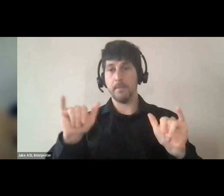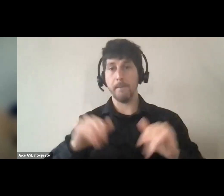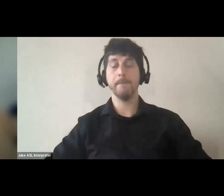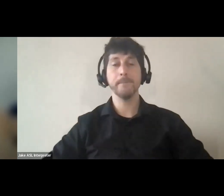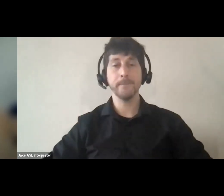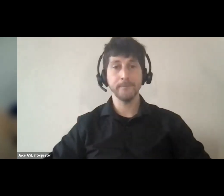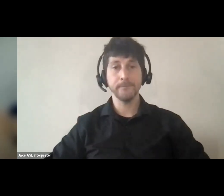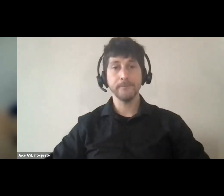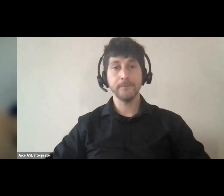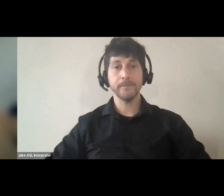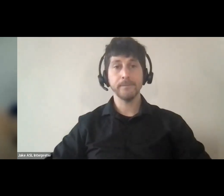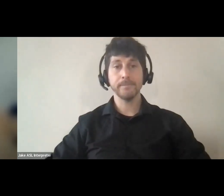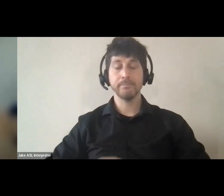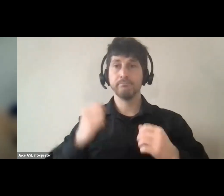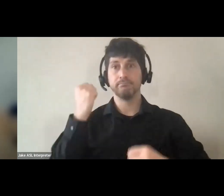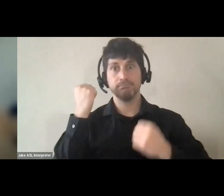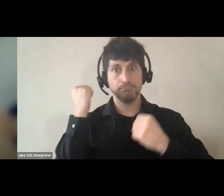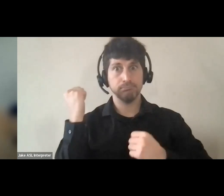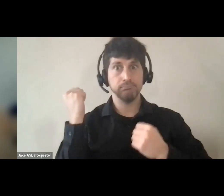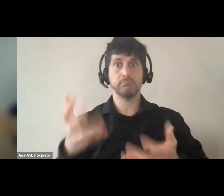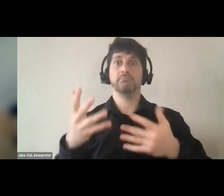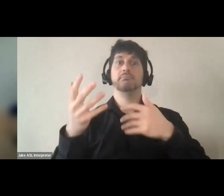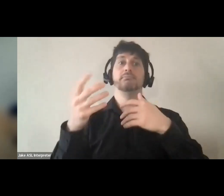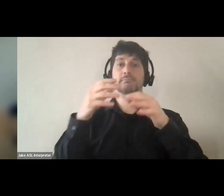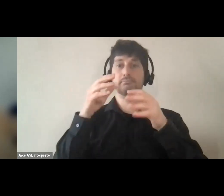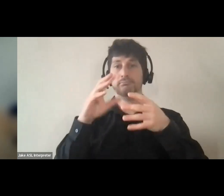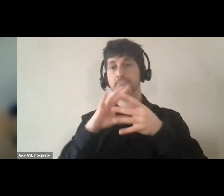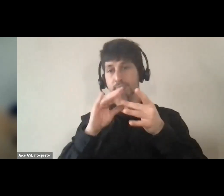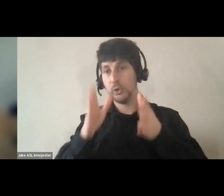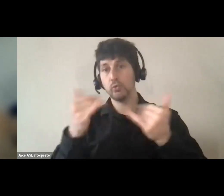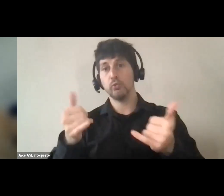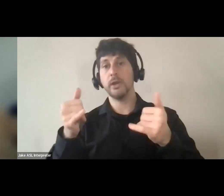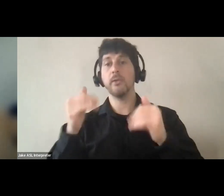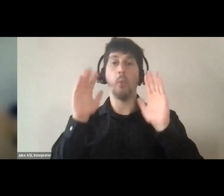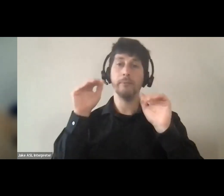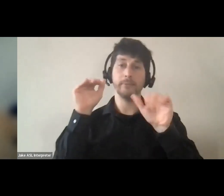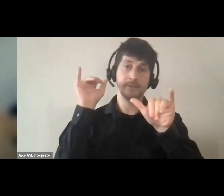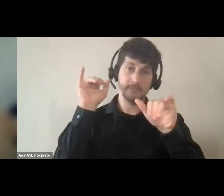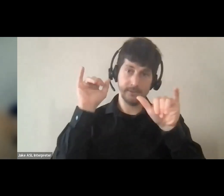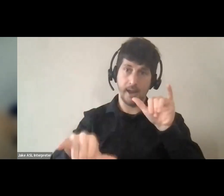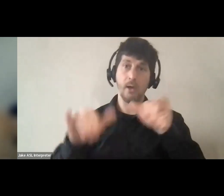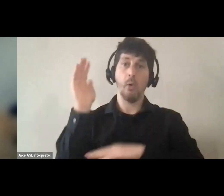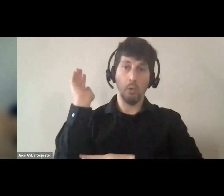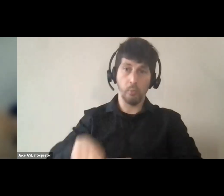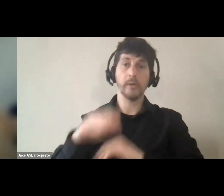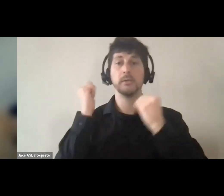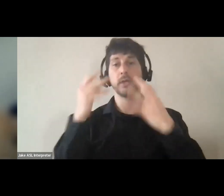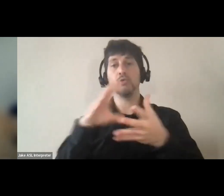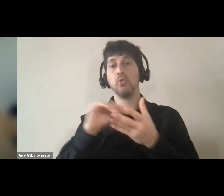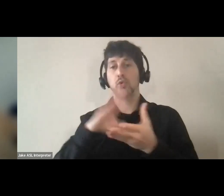Today, we have some great presenters that are going to kind of guide us through what we can learn, what we can know, and then we have a center for independent living here who will be kind of guiding us a little bit more on what they learned and that peer support that we can all learn from at the same time. We do have several speakers for today.